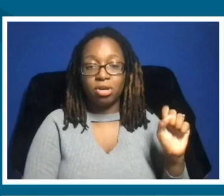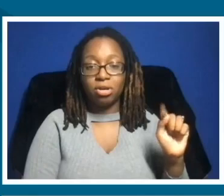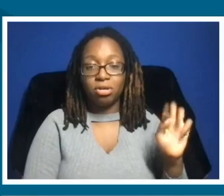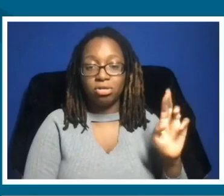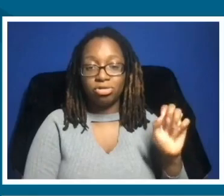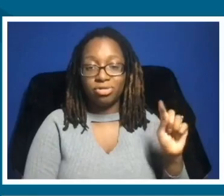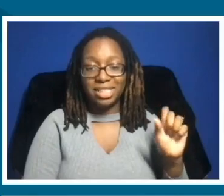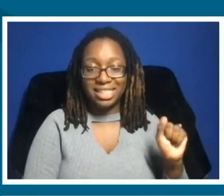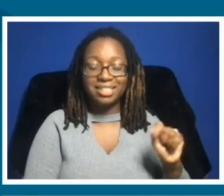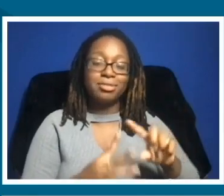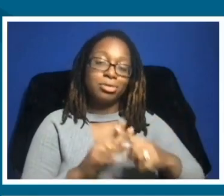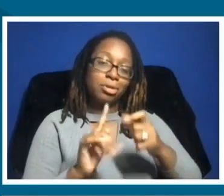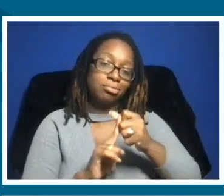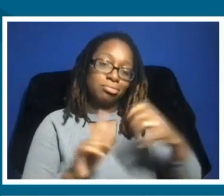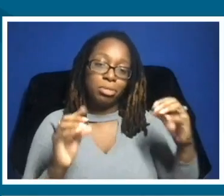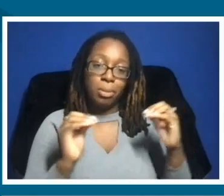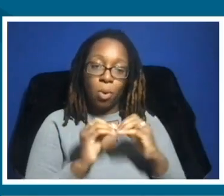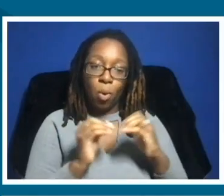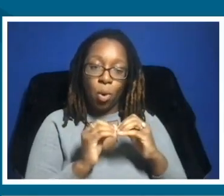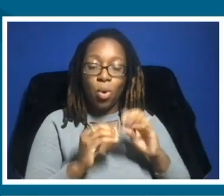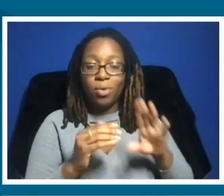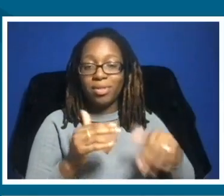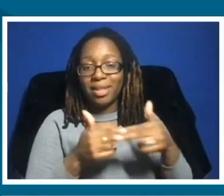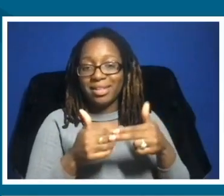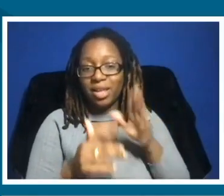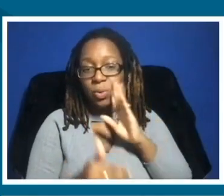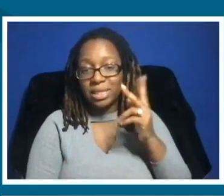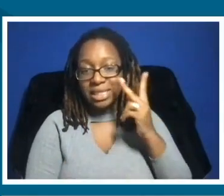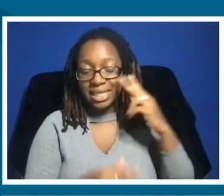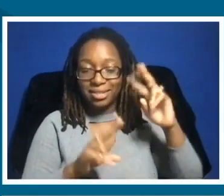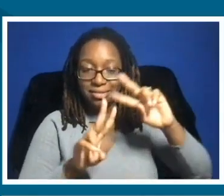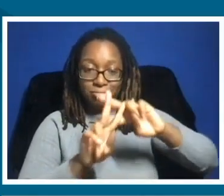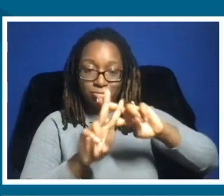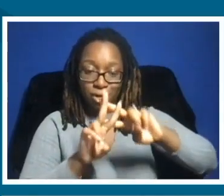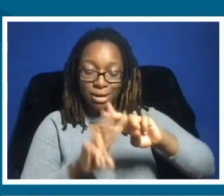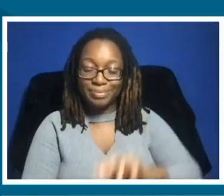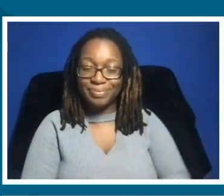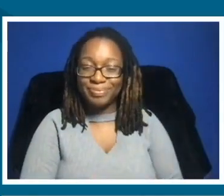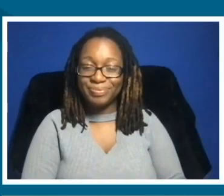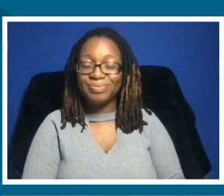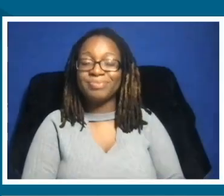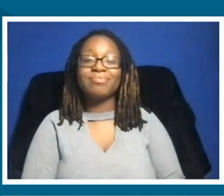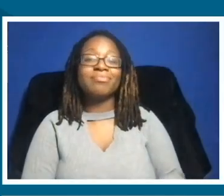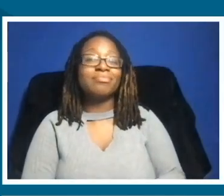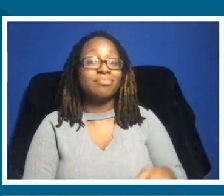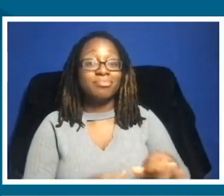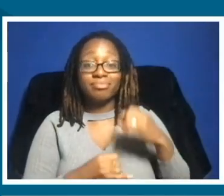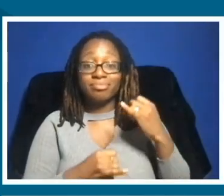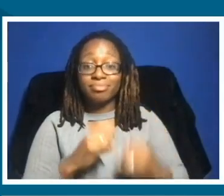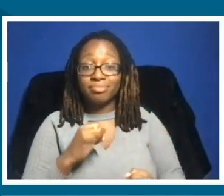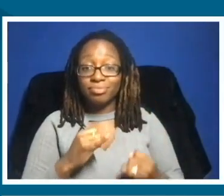if you're able to show that our hashtag lastly we don't need to wait until after